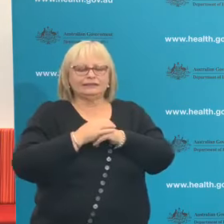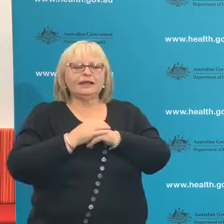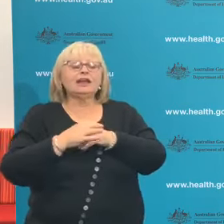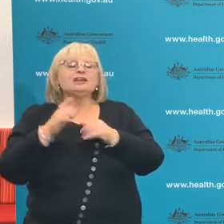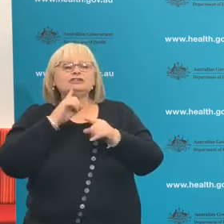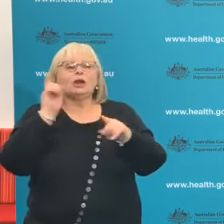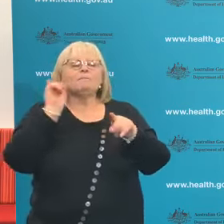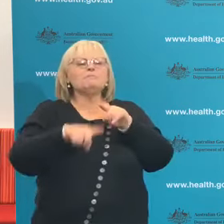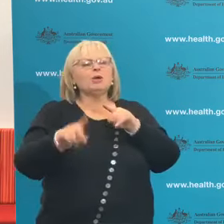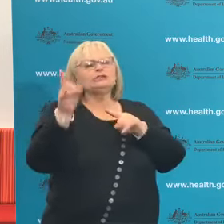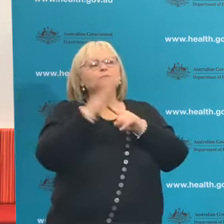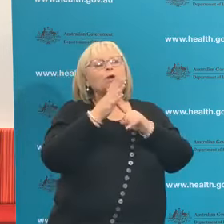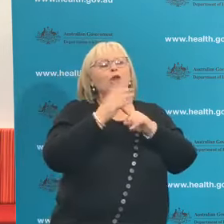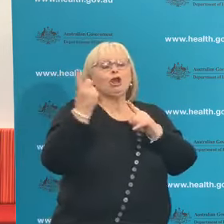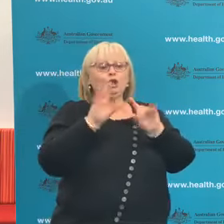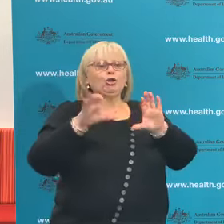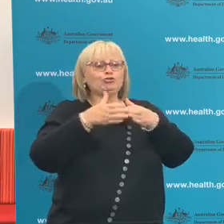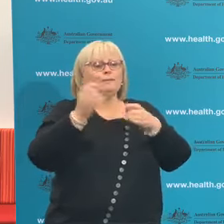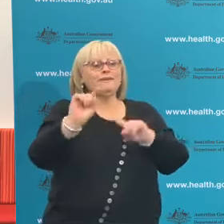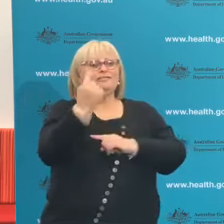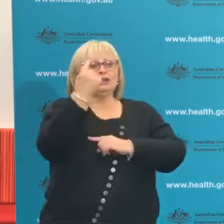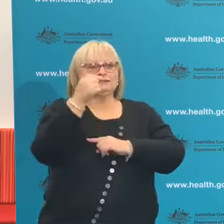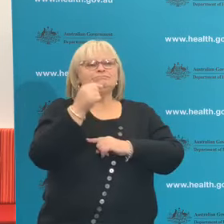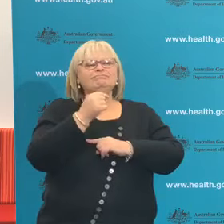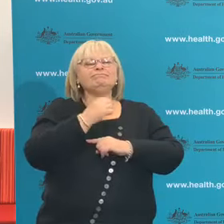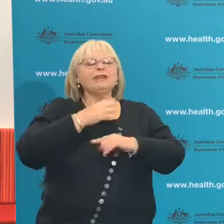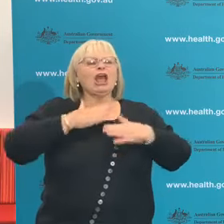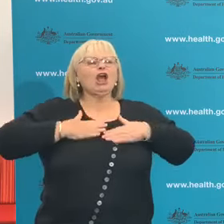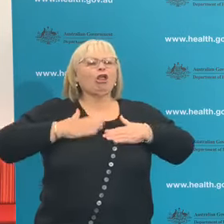health and aged care workers because they're at the front line, they're the